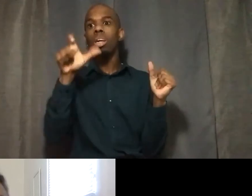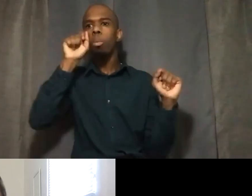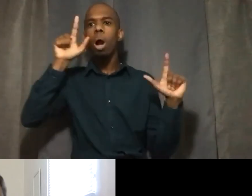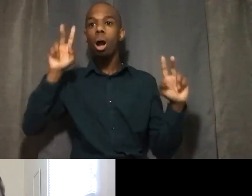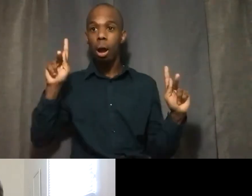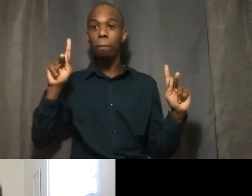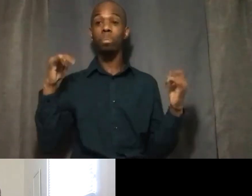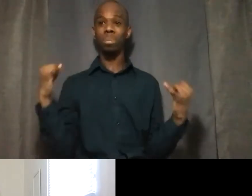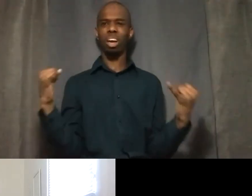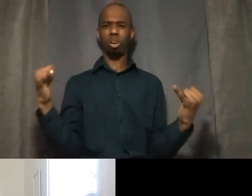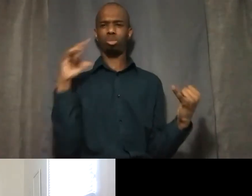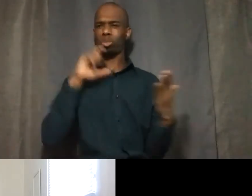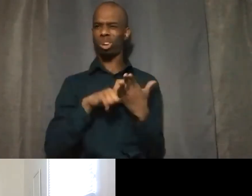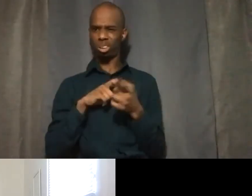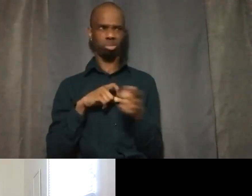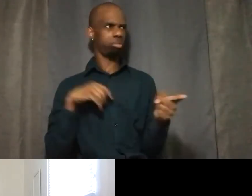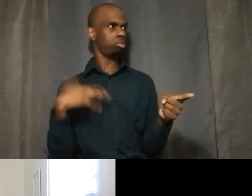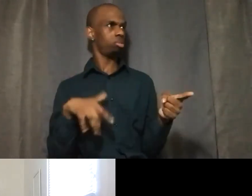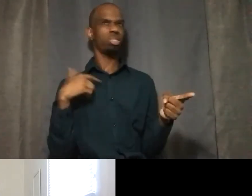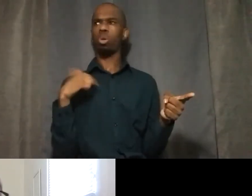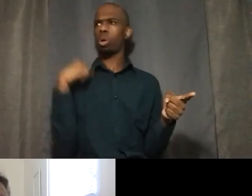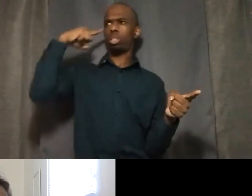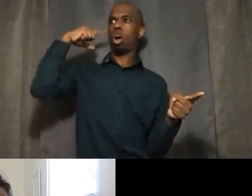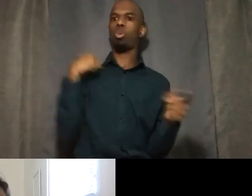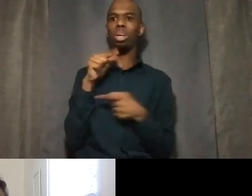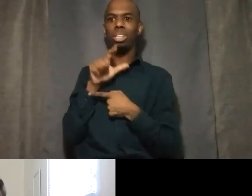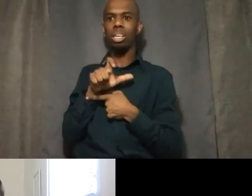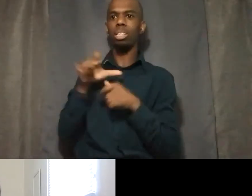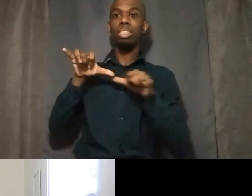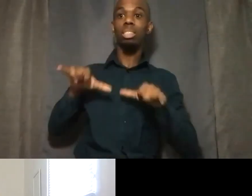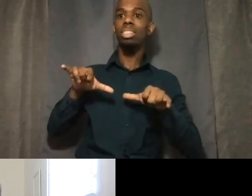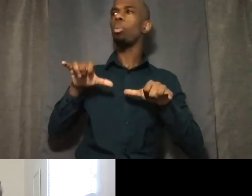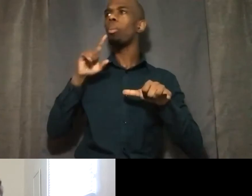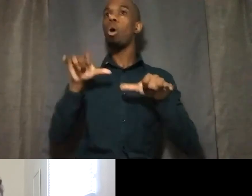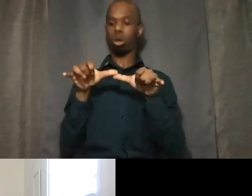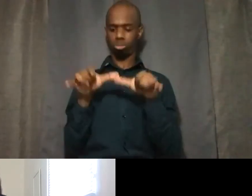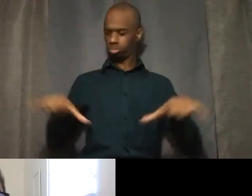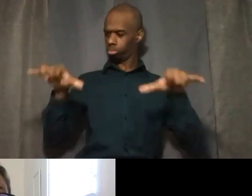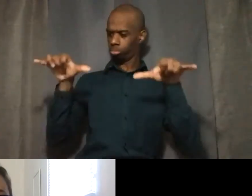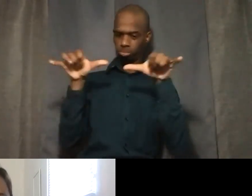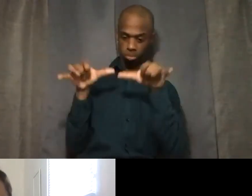Just by your mere survival and by loving yourself in a system that doesn't love you.